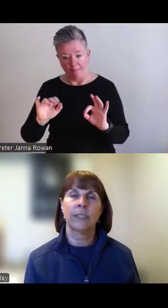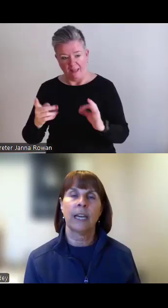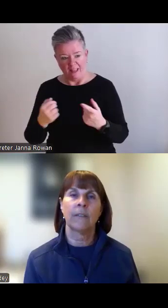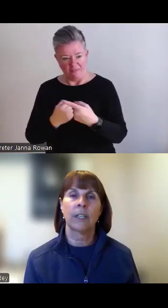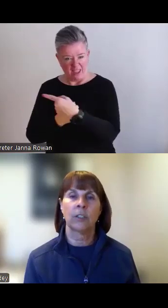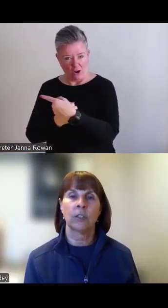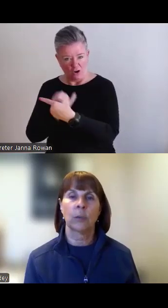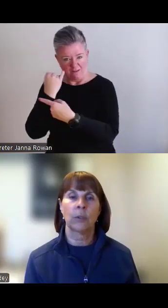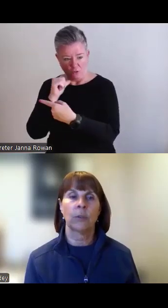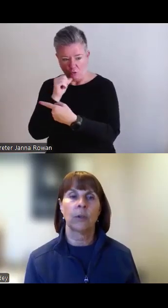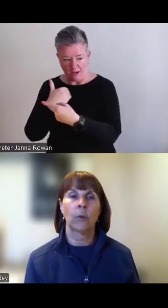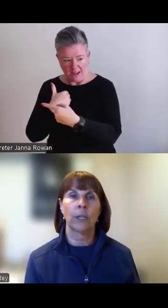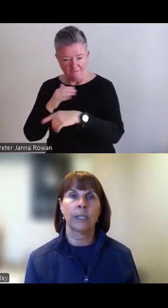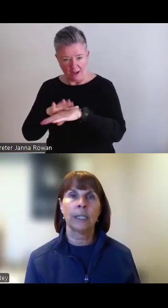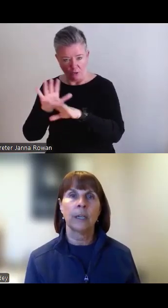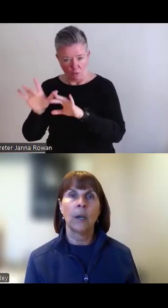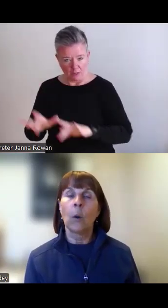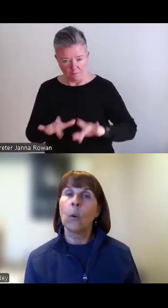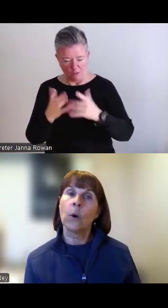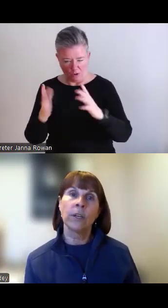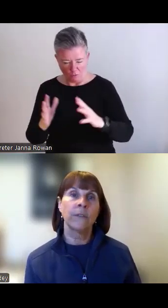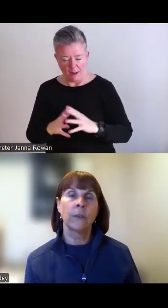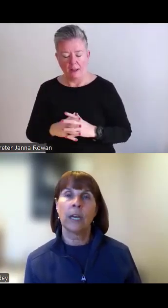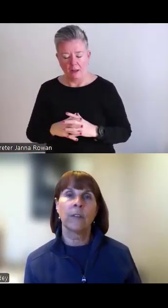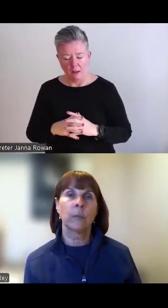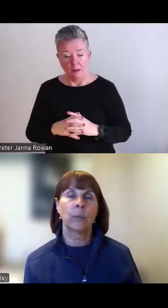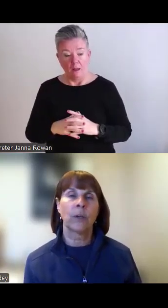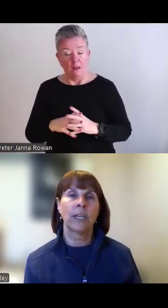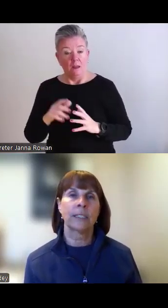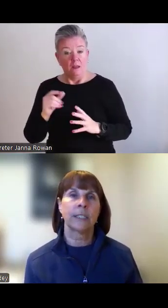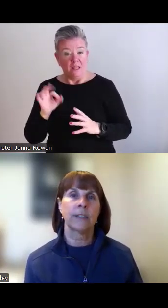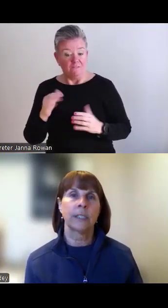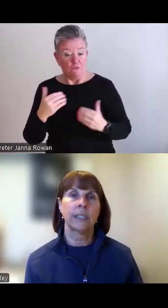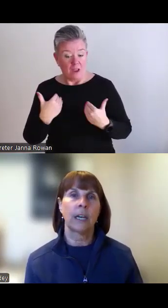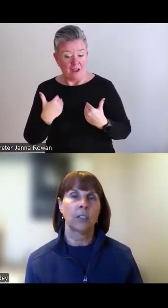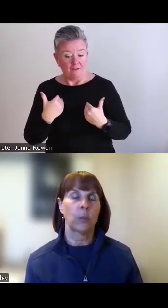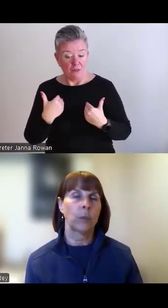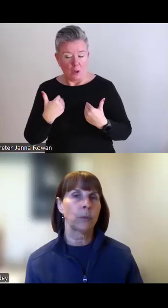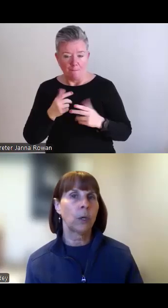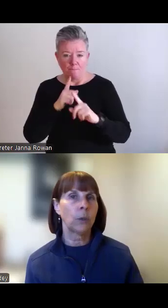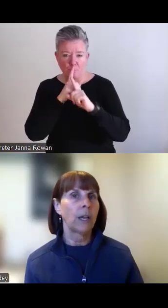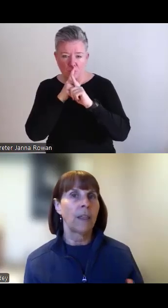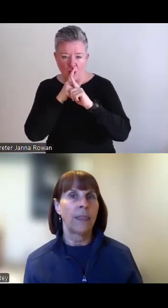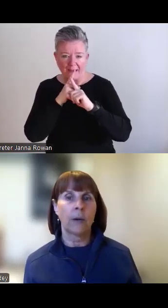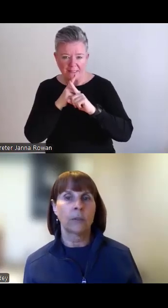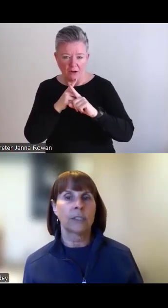happen to have it on your computer already. Or if you have the proprietary Adobe Pro, that